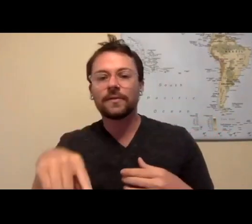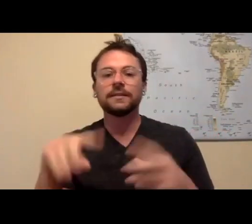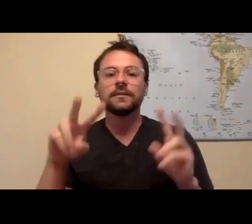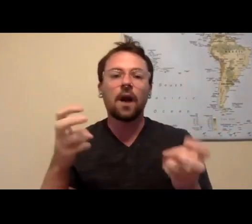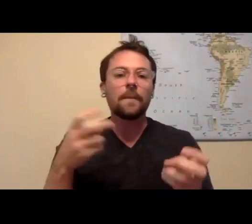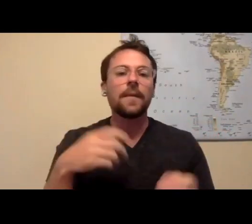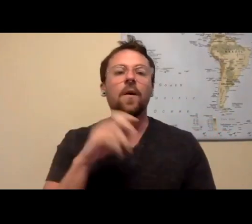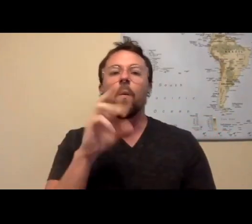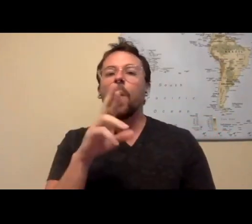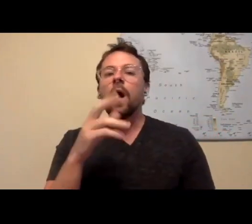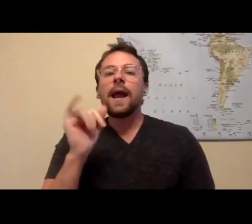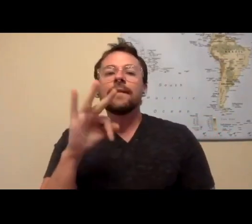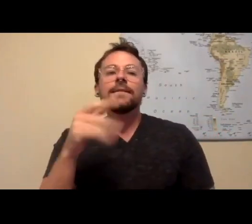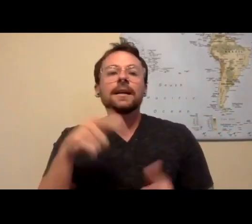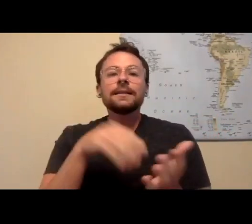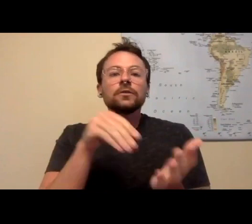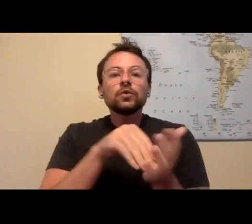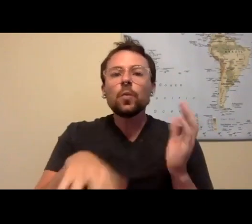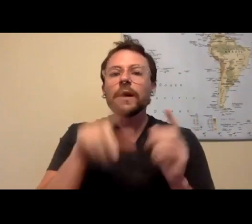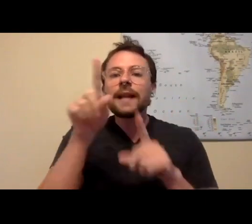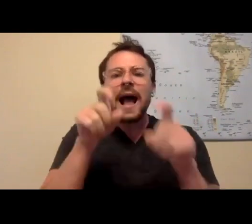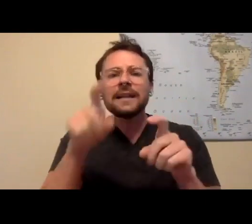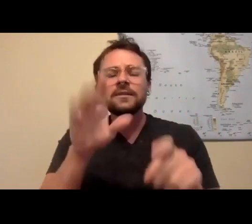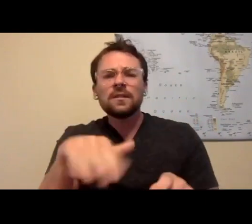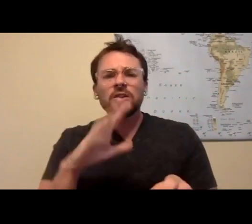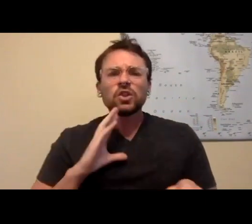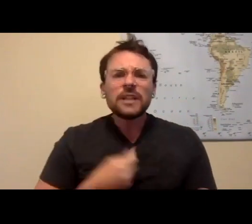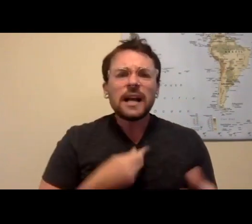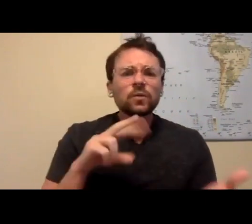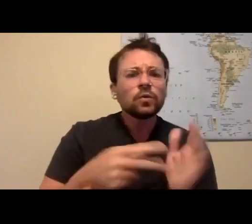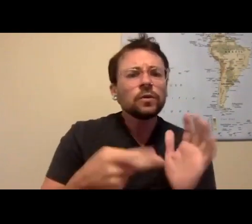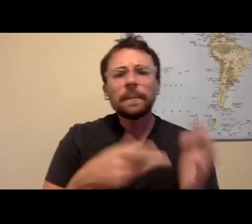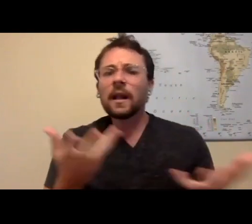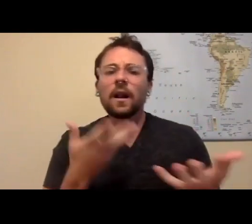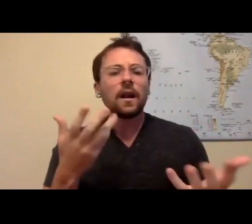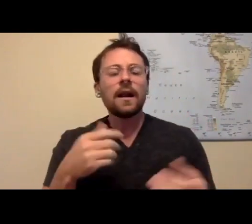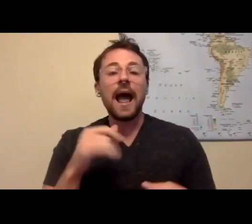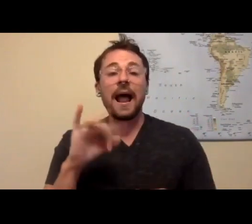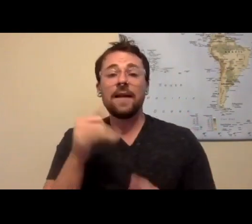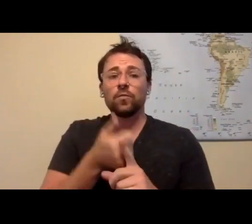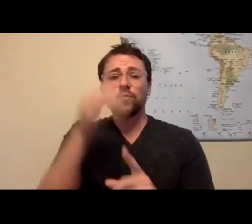The sense of shame or embarrassment about this topic is something that we need to shed